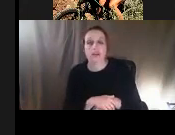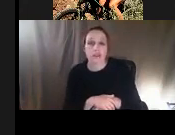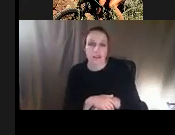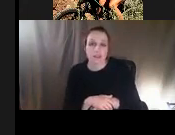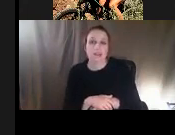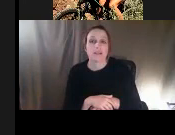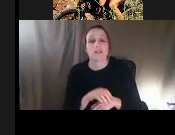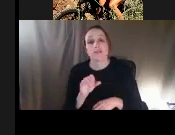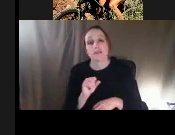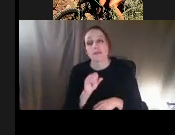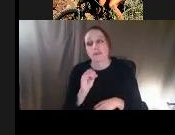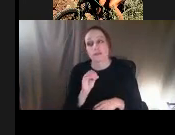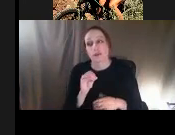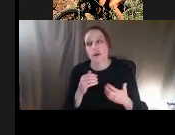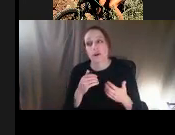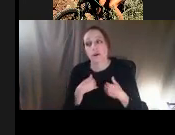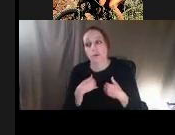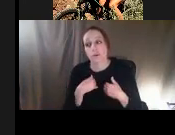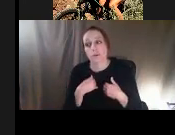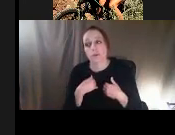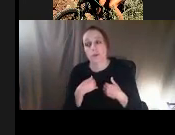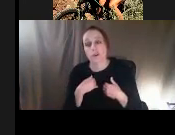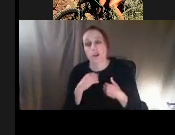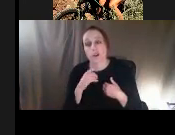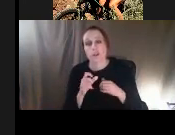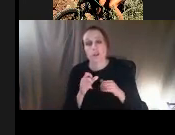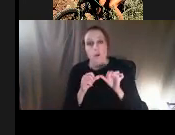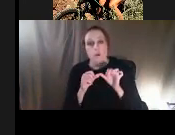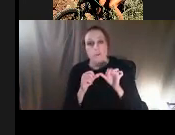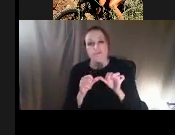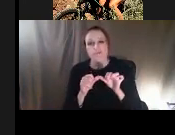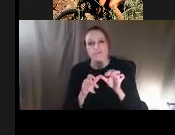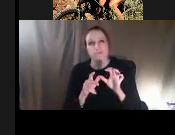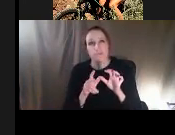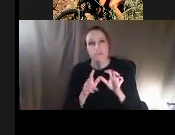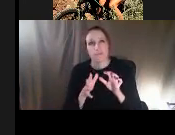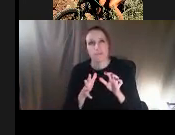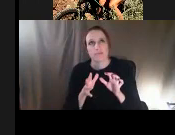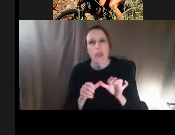We do have to consistently double-check our own presence.